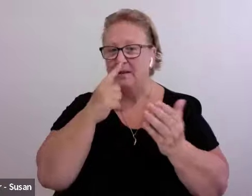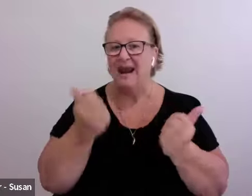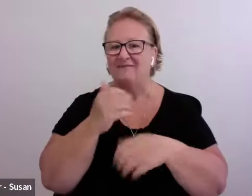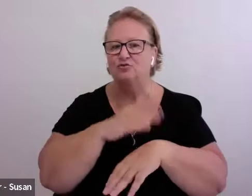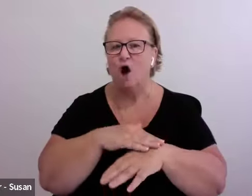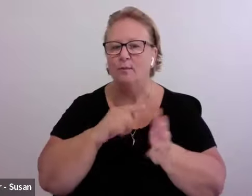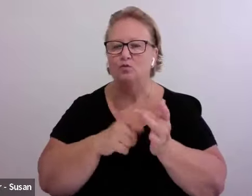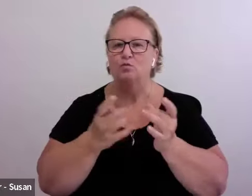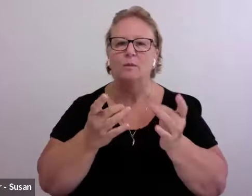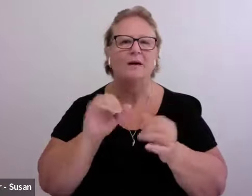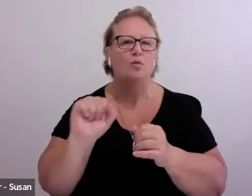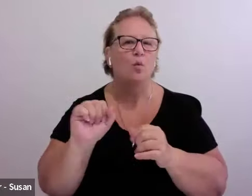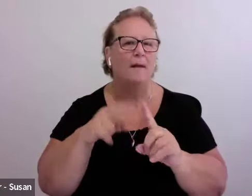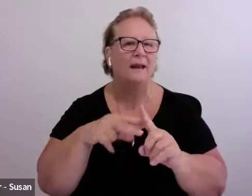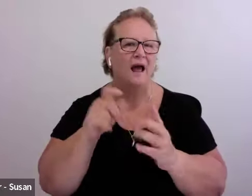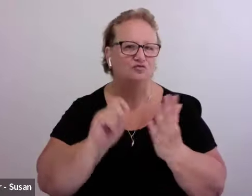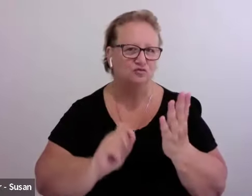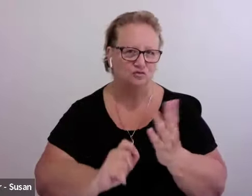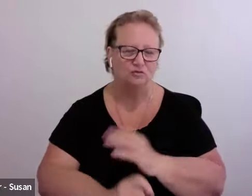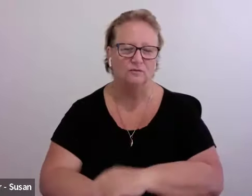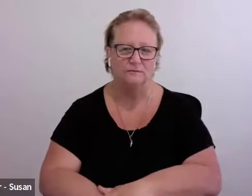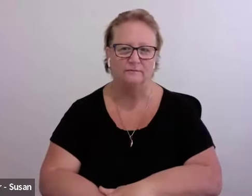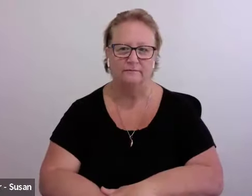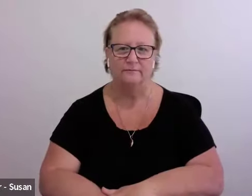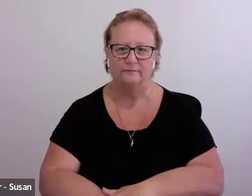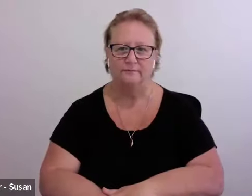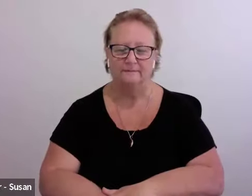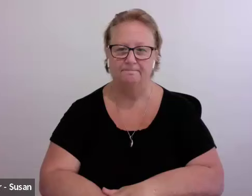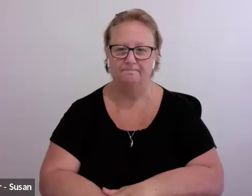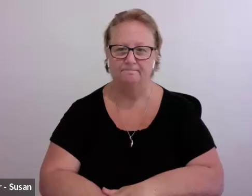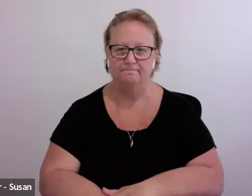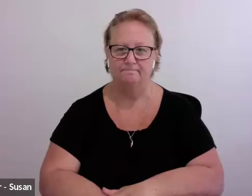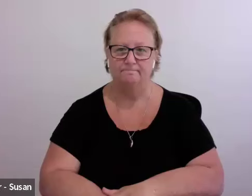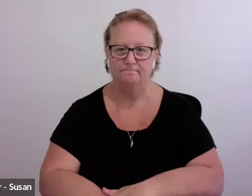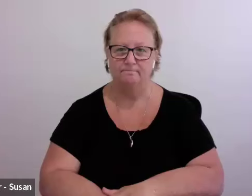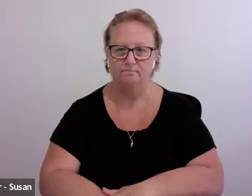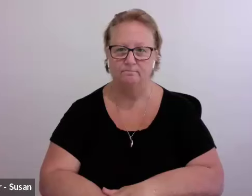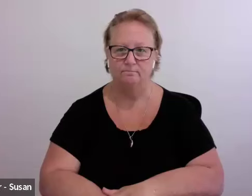a lot of time. We designed this timeline to give people enough